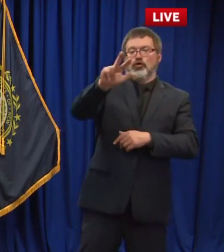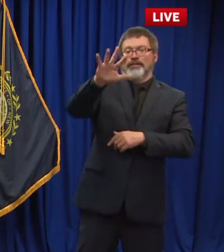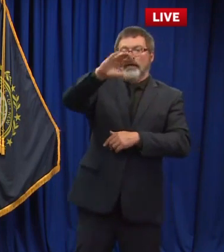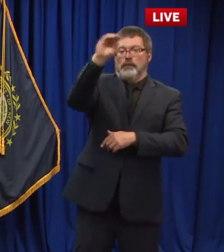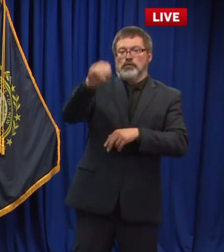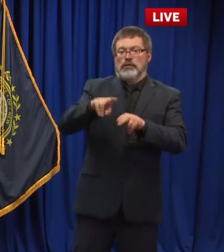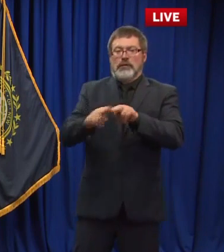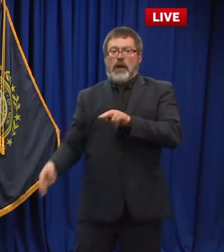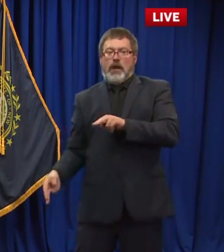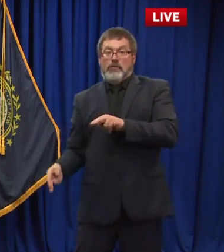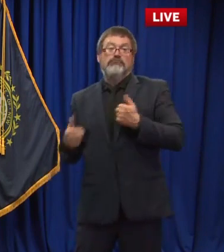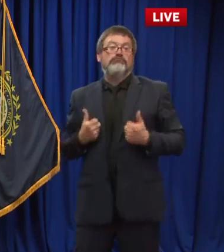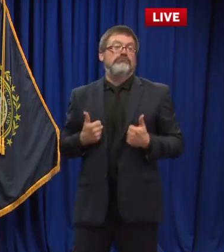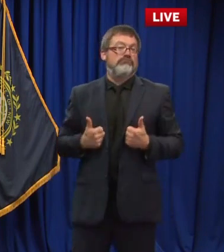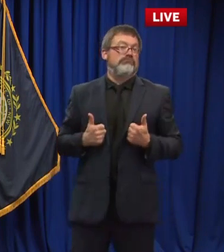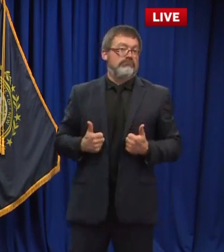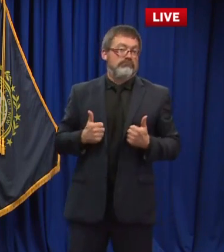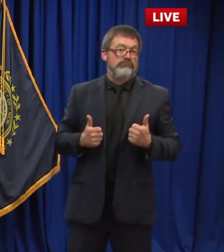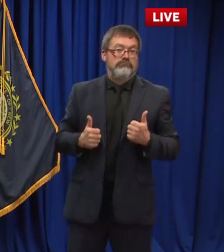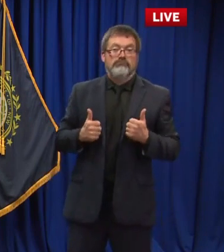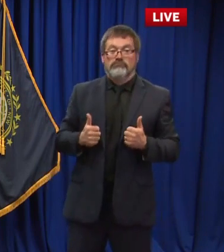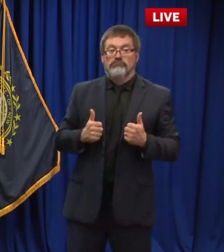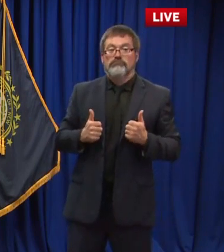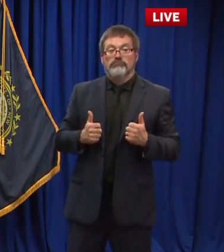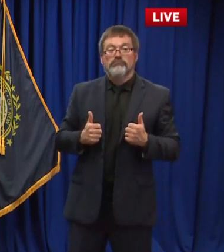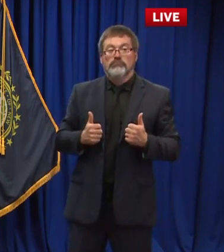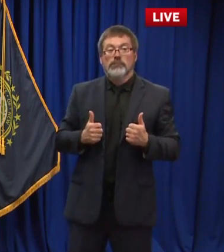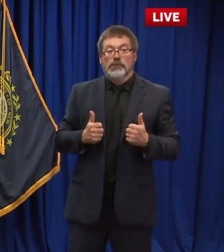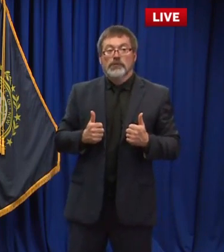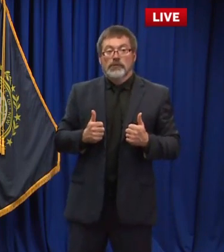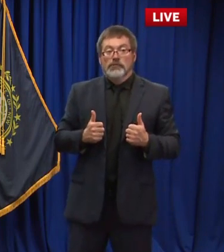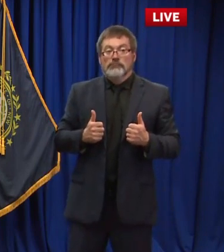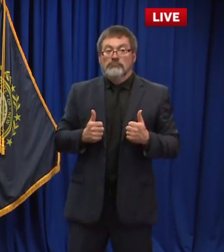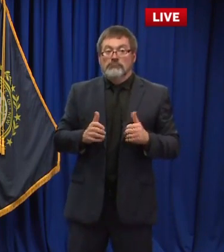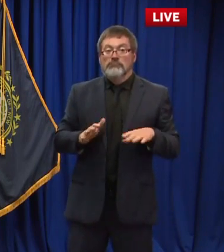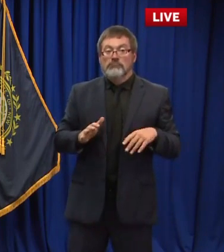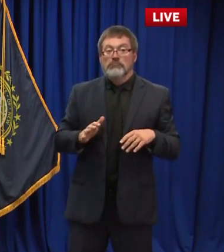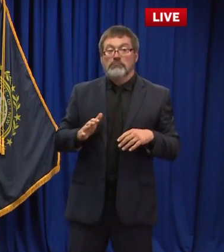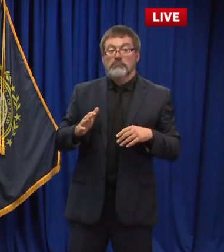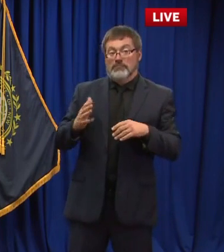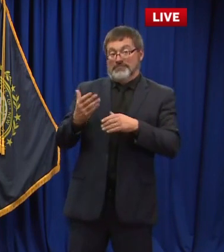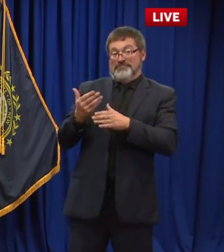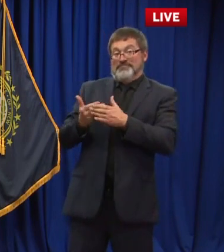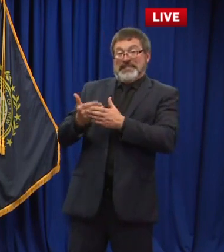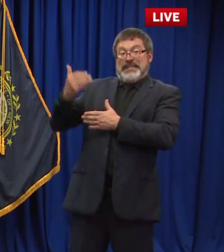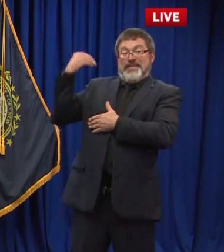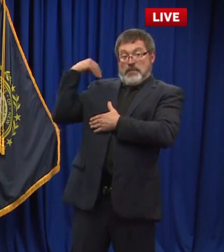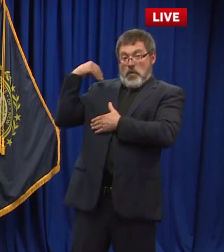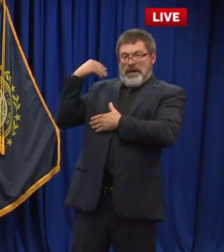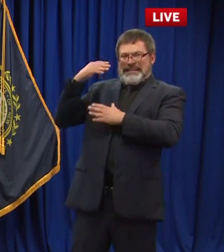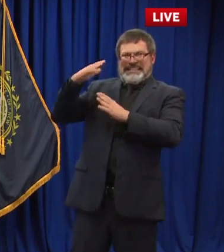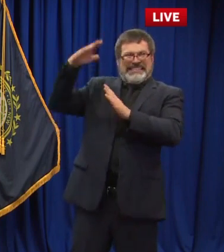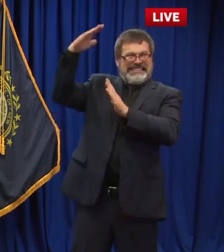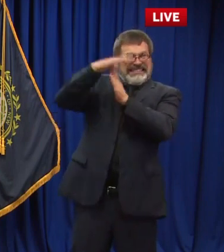APPROXIMATELY 35% REDUCTION. HE PEEKED OUT AT ABOUT 116,000 PEOPLE ON UNEMPLOYMENT AROUND MATE 2.